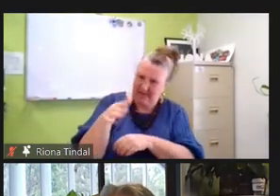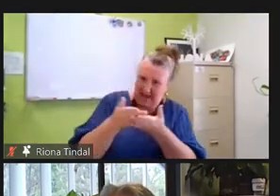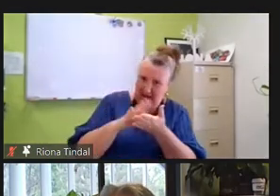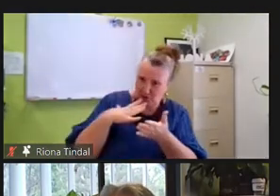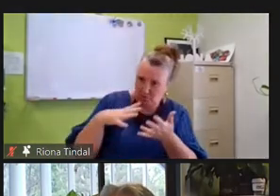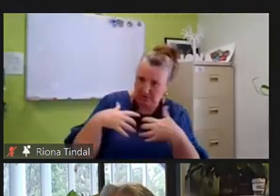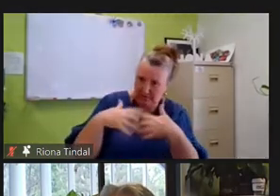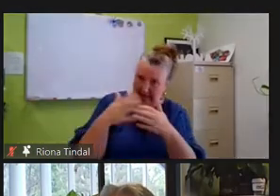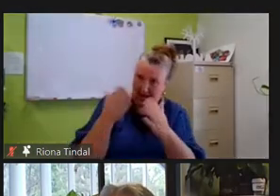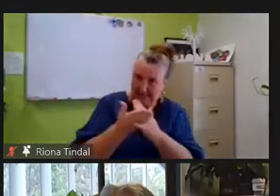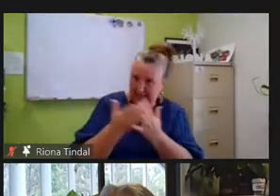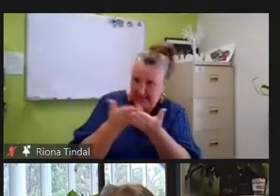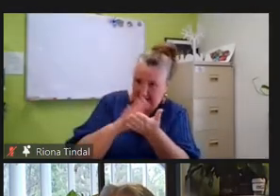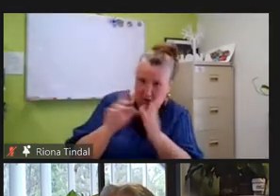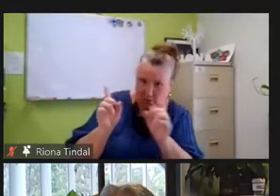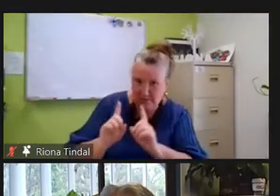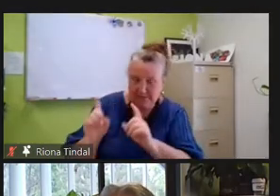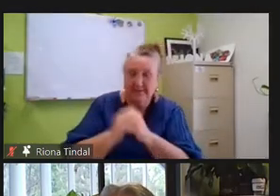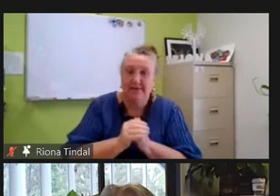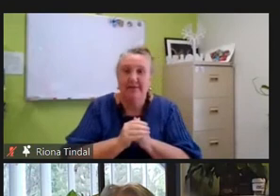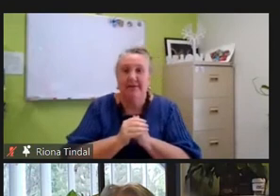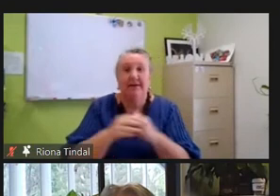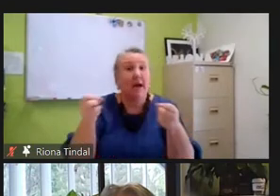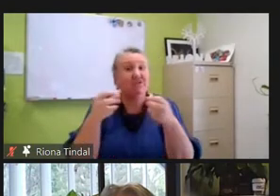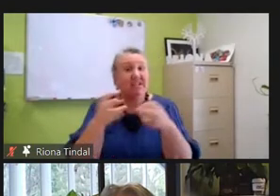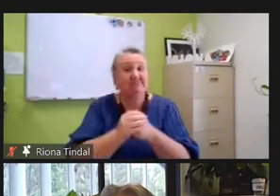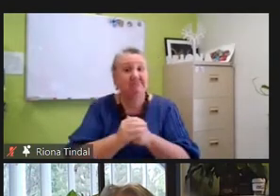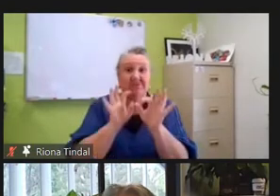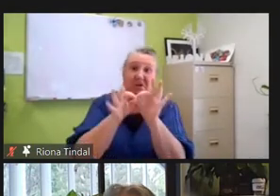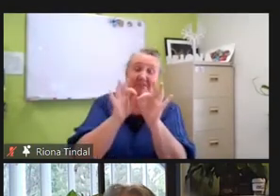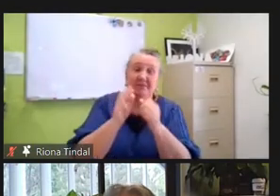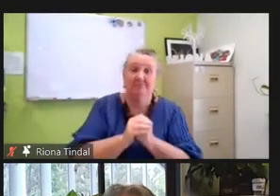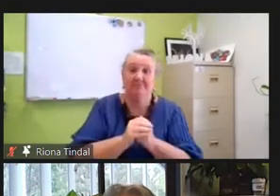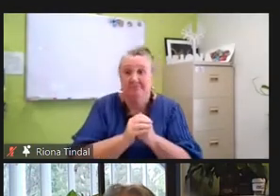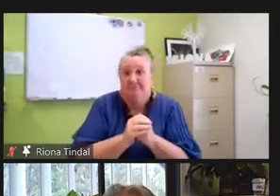I'm going to ask somebody, but who do I ask? You need to ask the deaf person themselves. Captions,